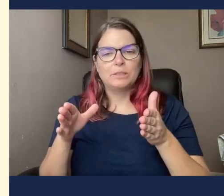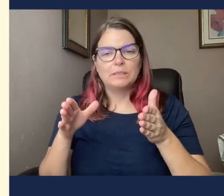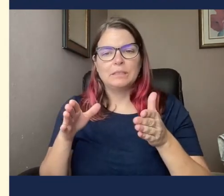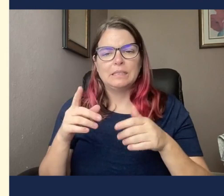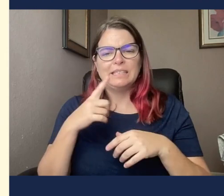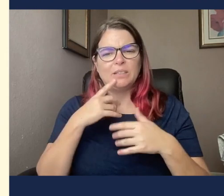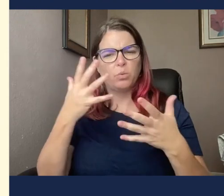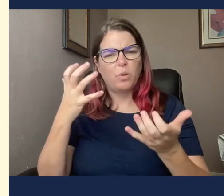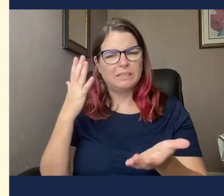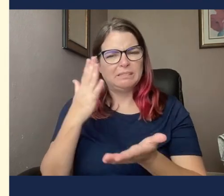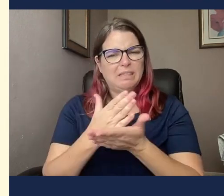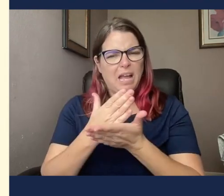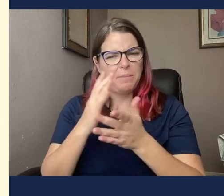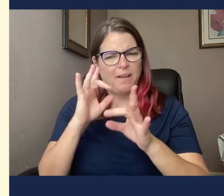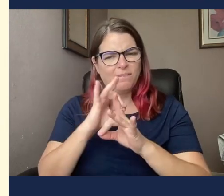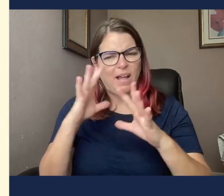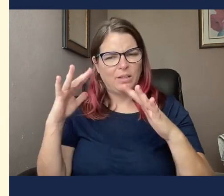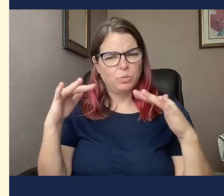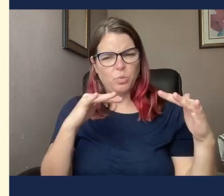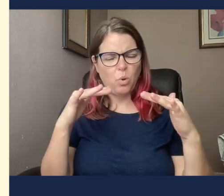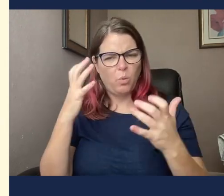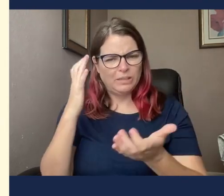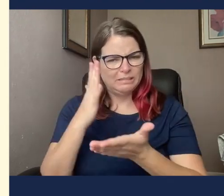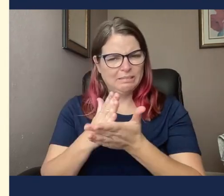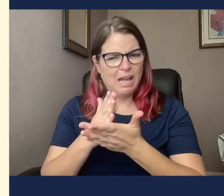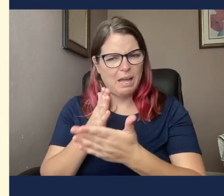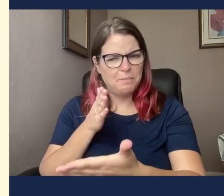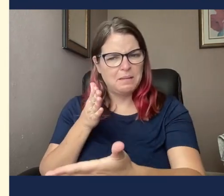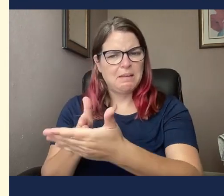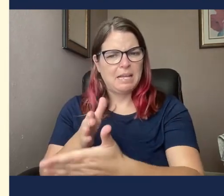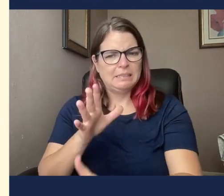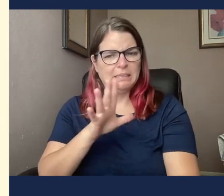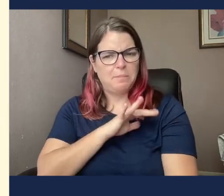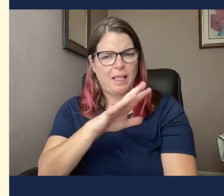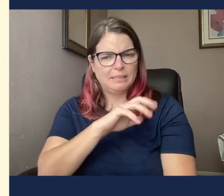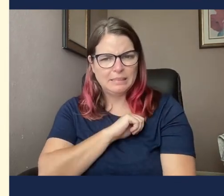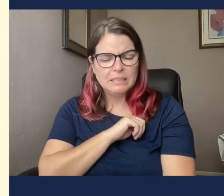in Middle East which is going on right now, of course. Right? This is why you're seeing spikes